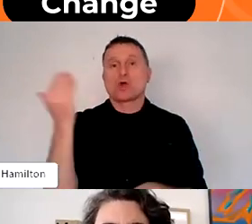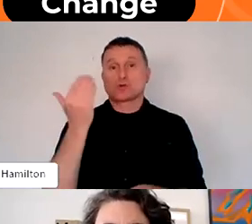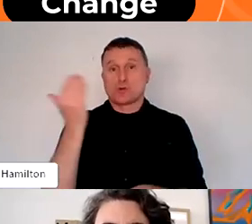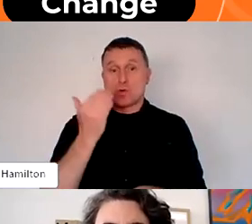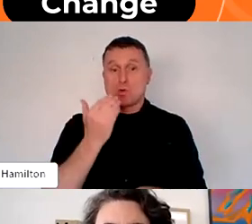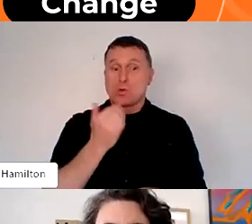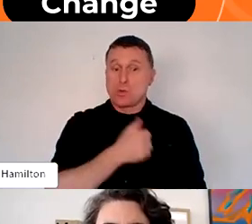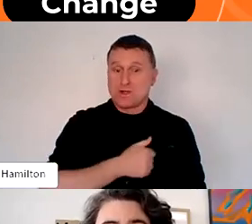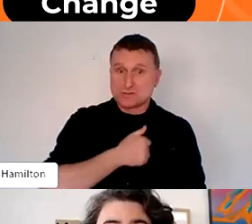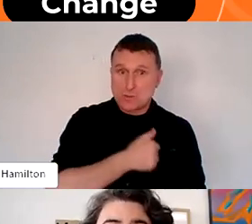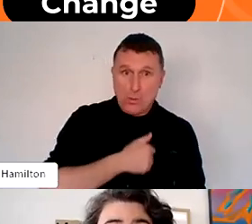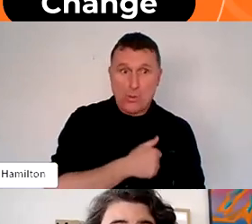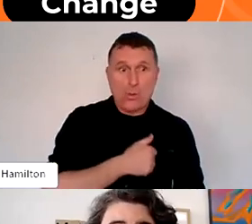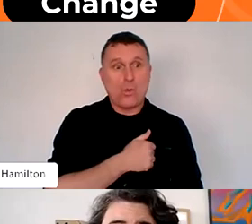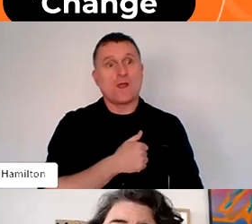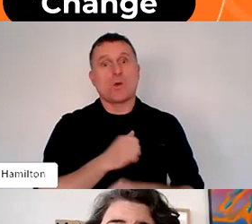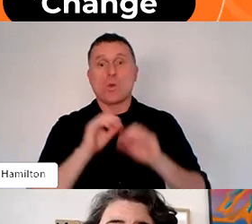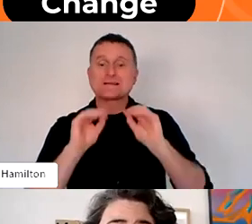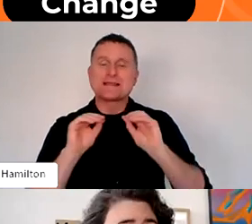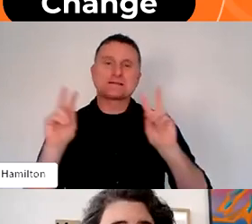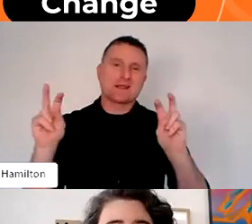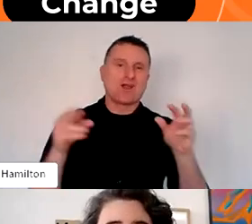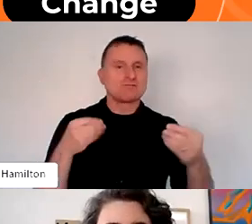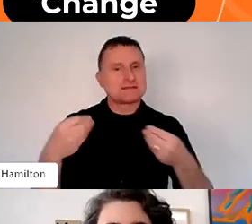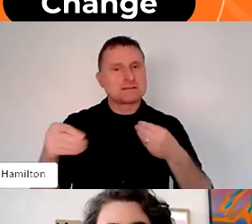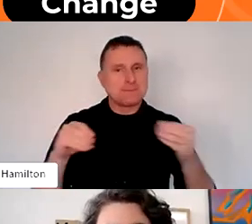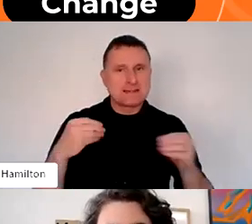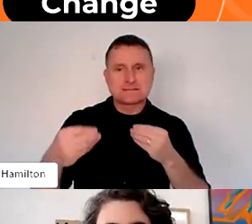they're taught, having specific resources, for example books in